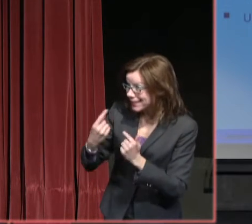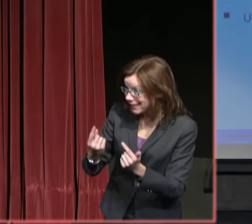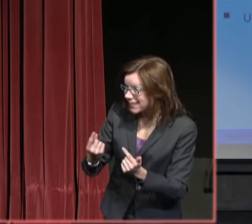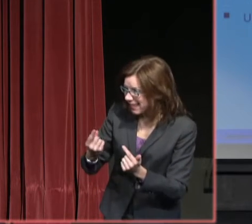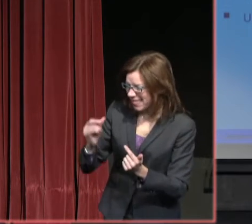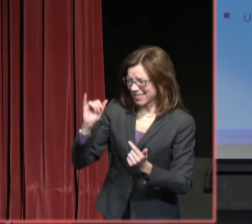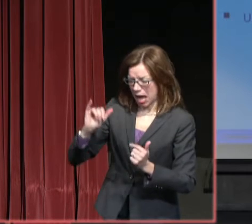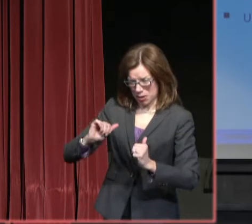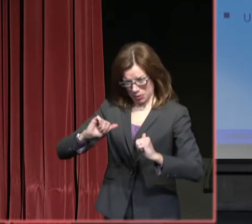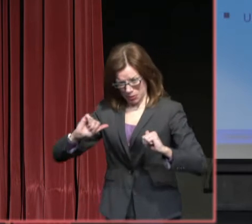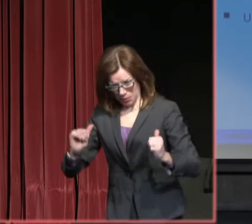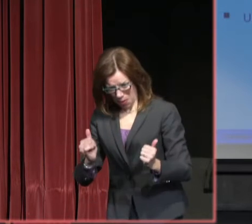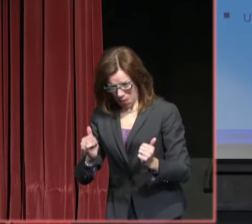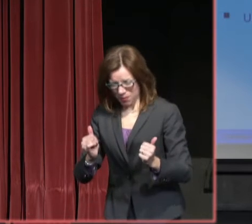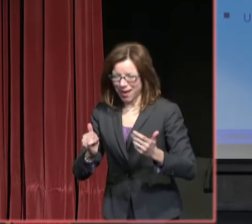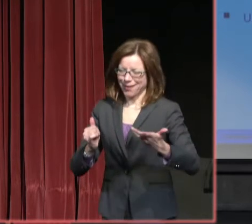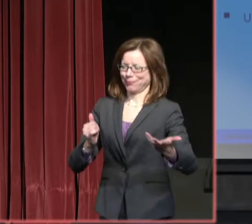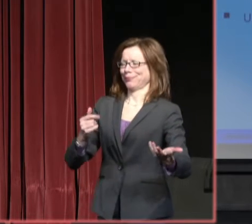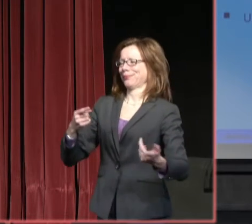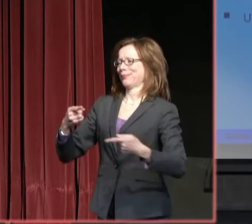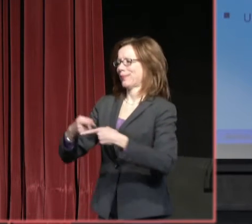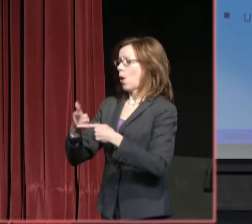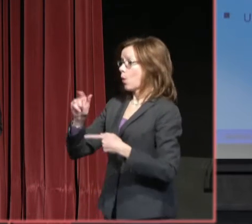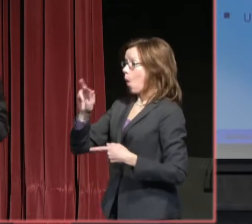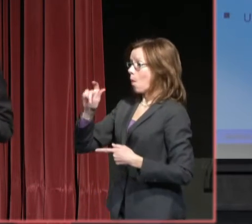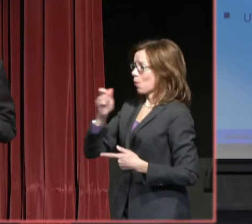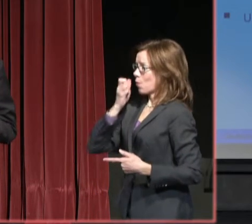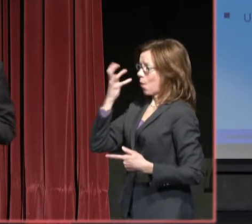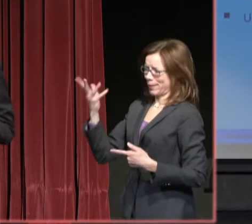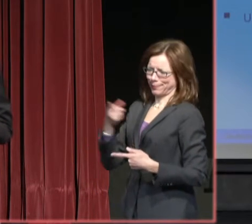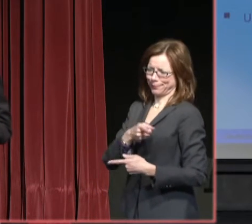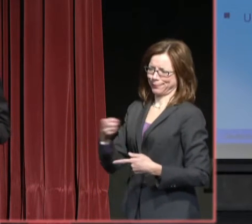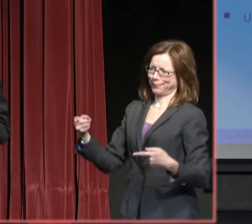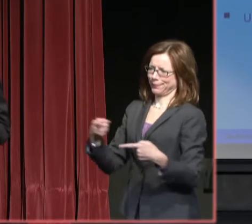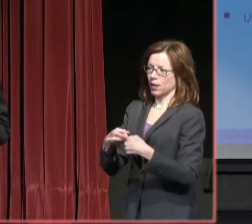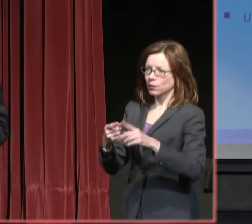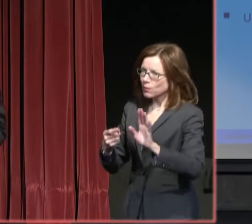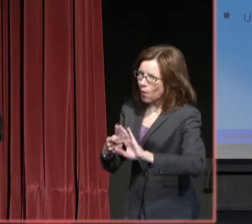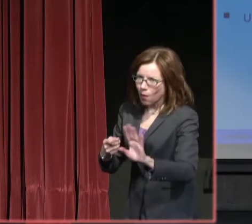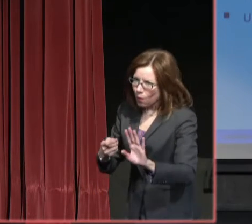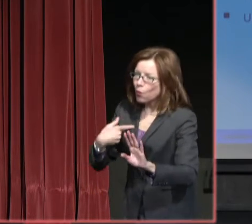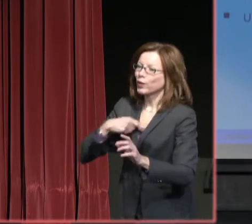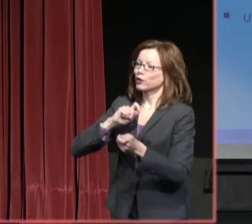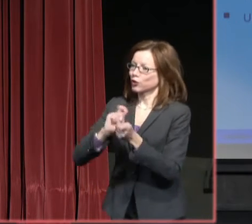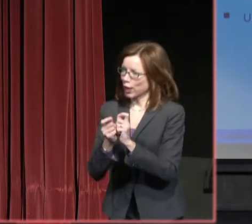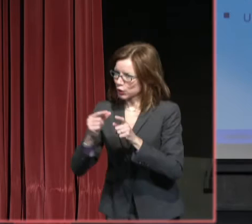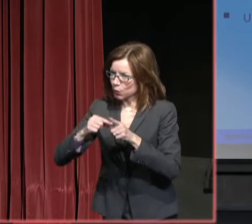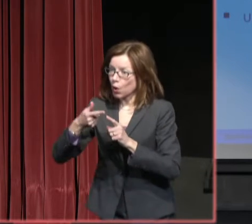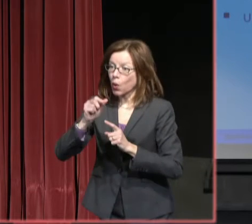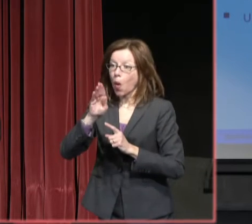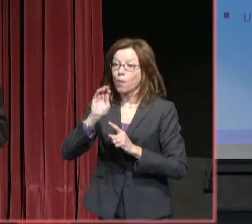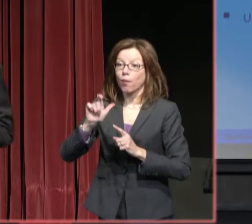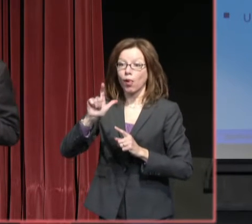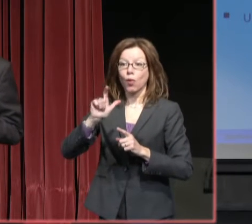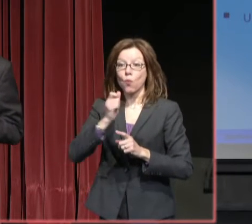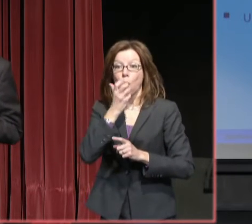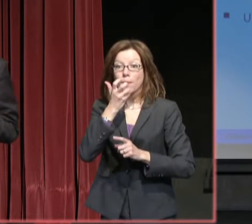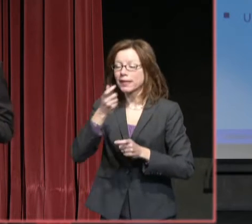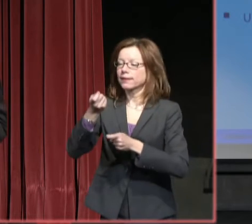Being extremely cold is not a contradiction to global warming, which is why we try to use the phrase "climate change" as opposed to "global warming".